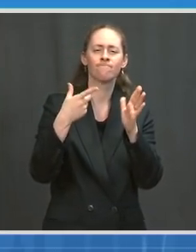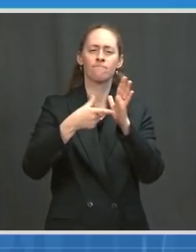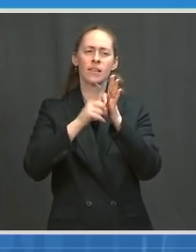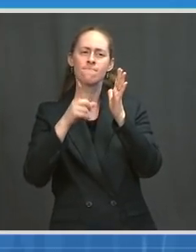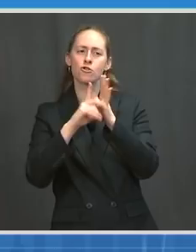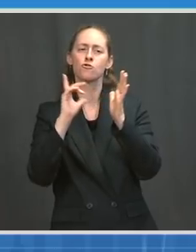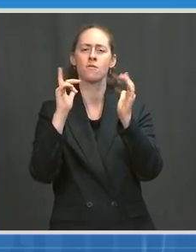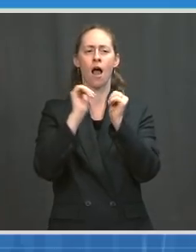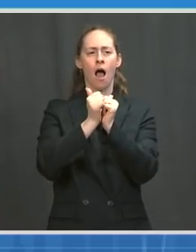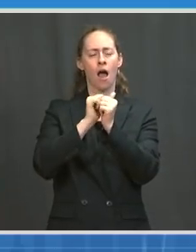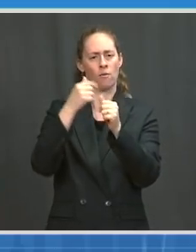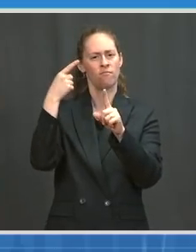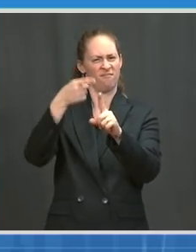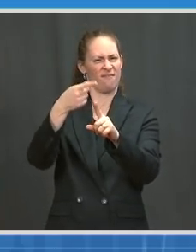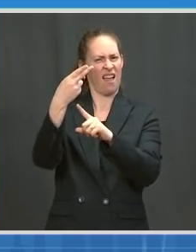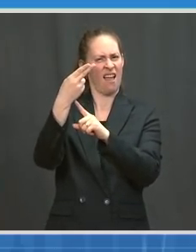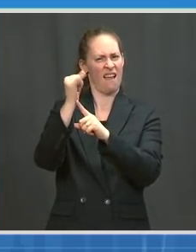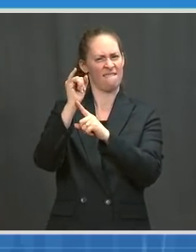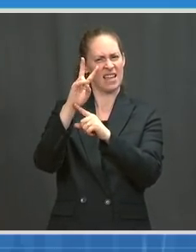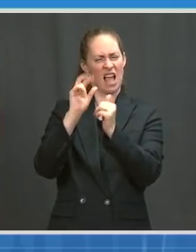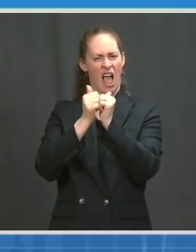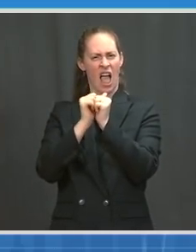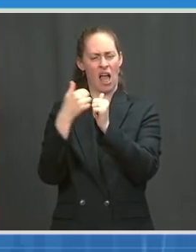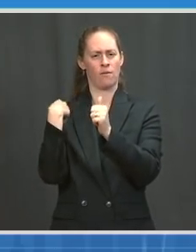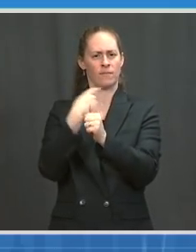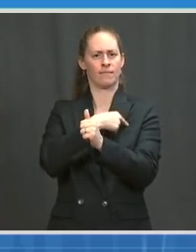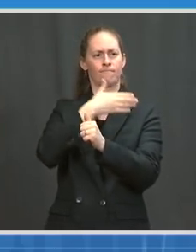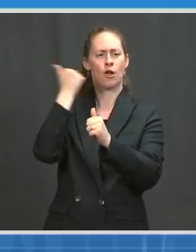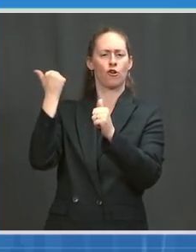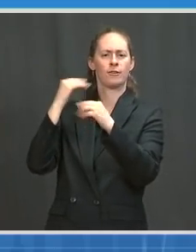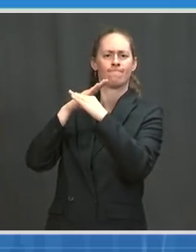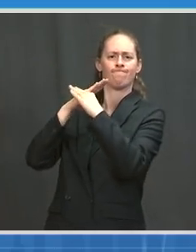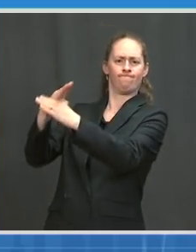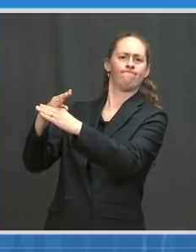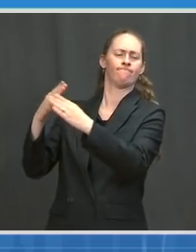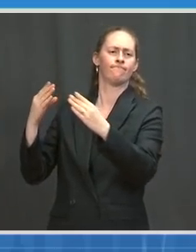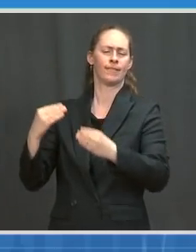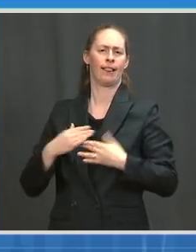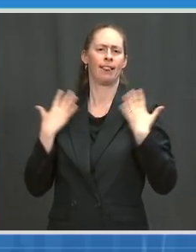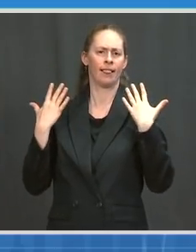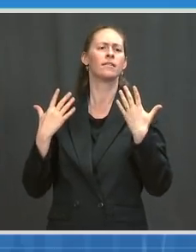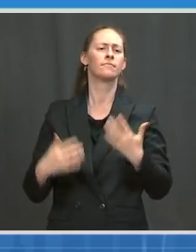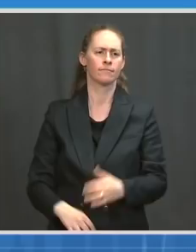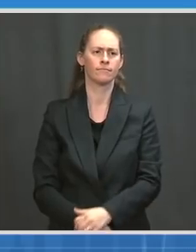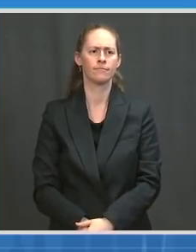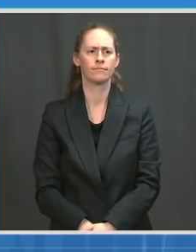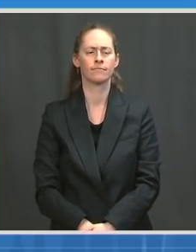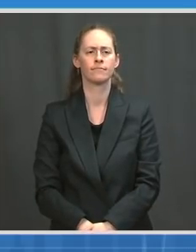Next slide. First concept: If you look at this paper from a week or two ago,